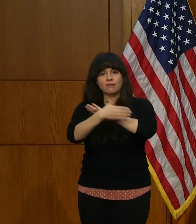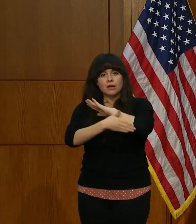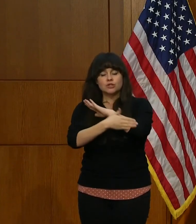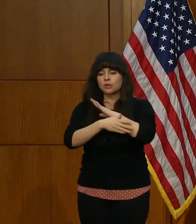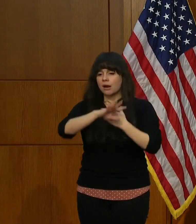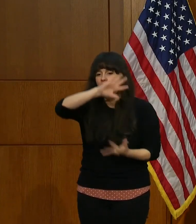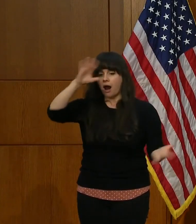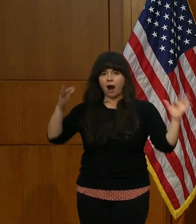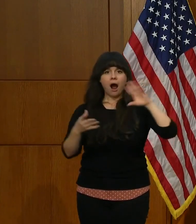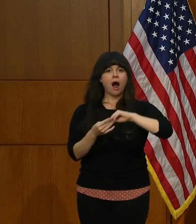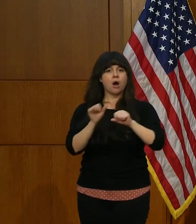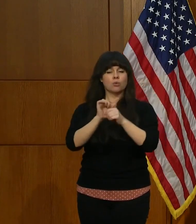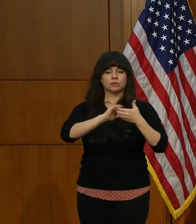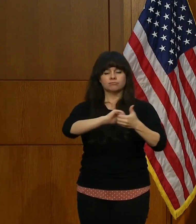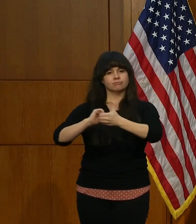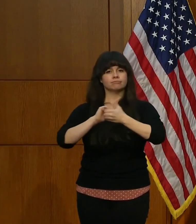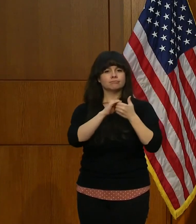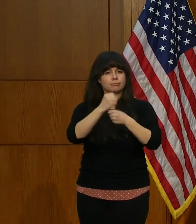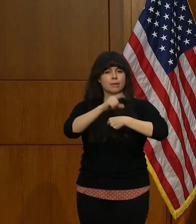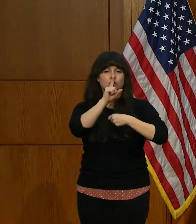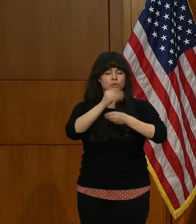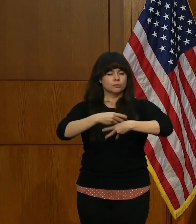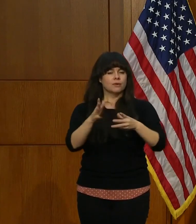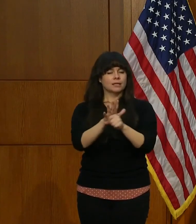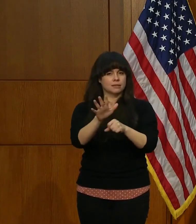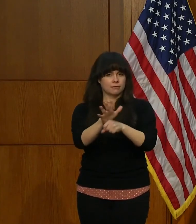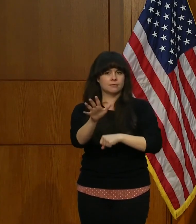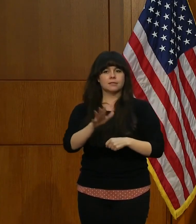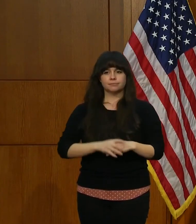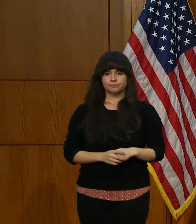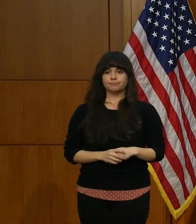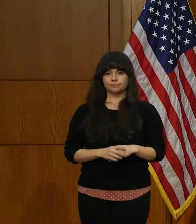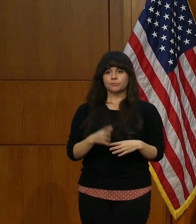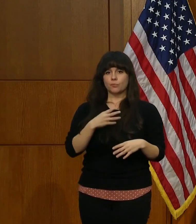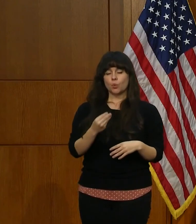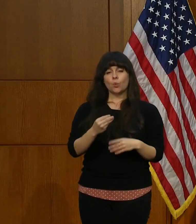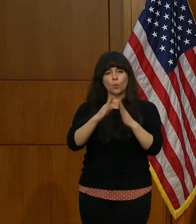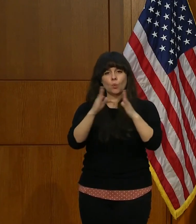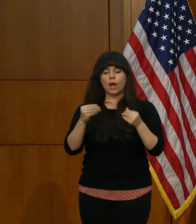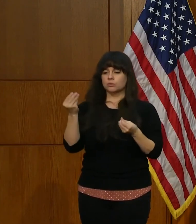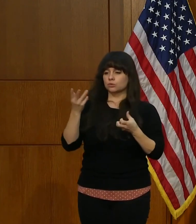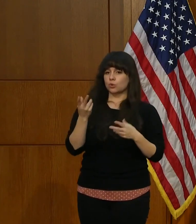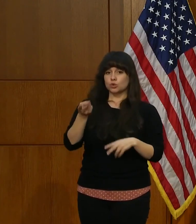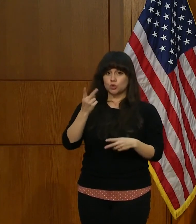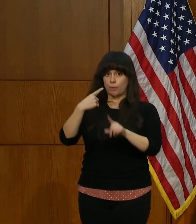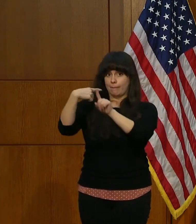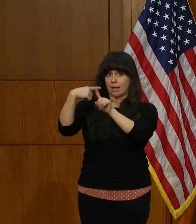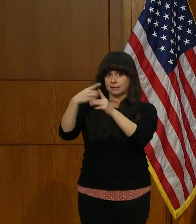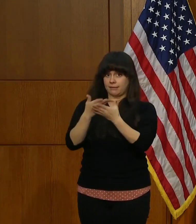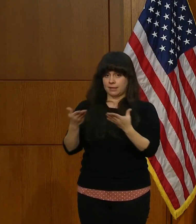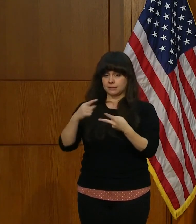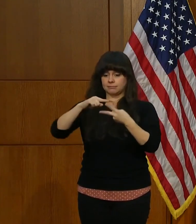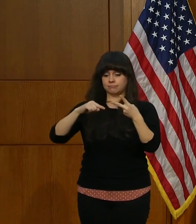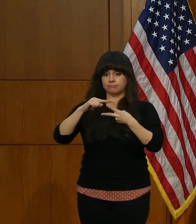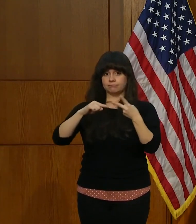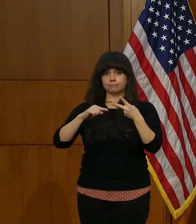CAN'T TELL YOU HOW RELIEVED I WAS TO HEAR THAT. WHITE HOUSE